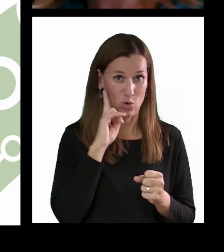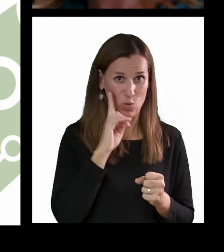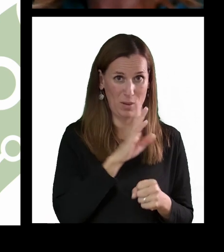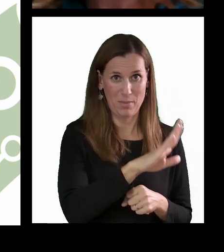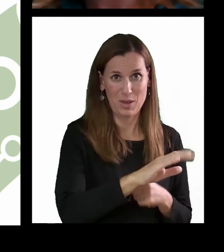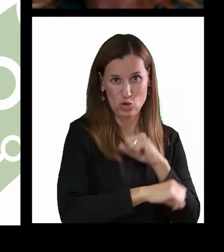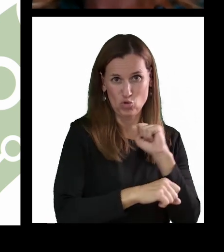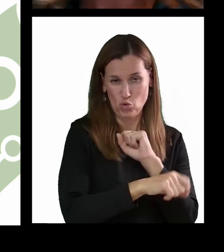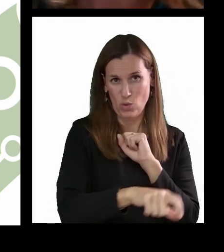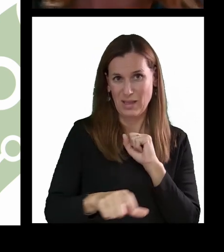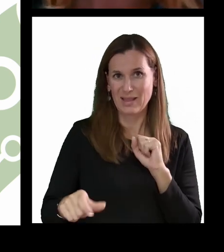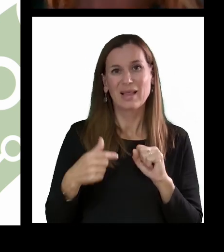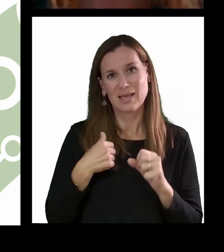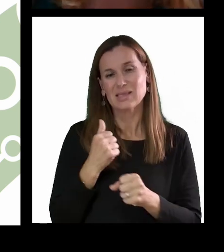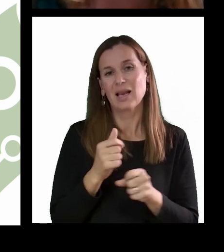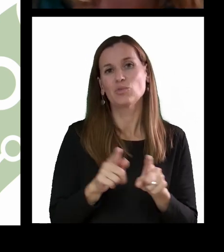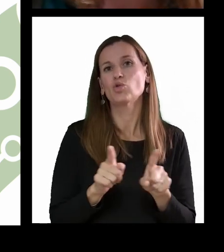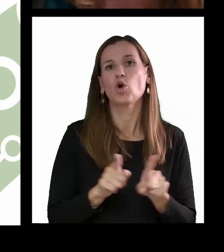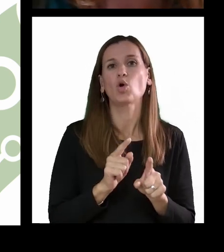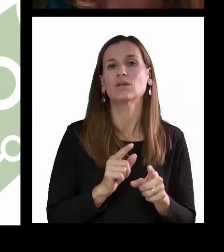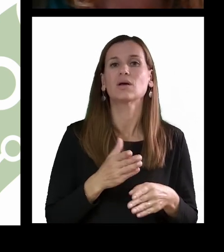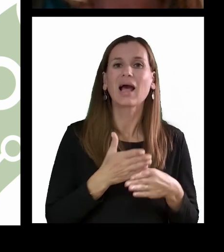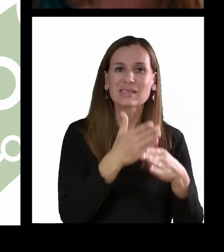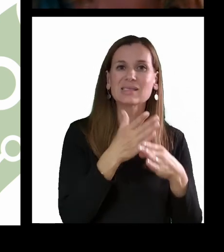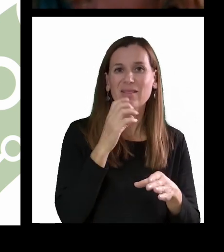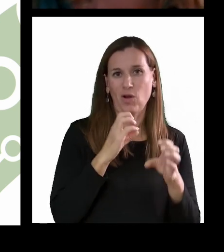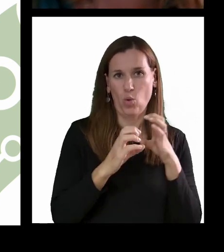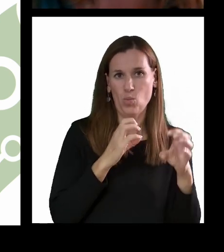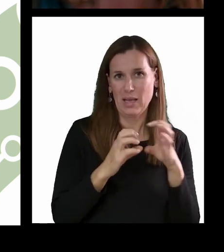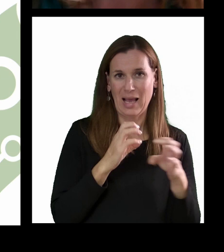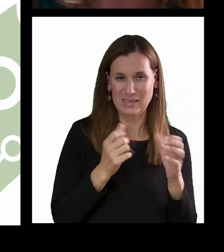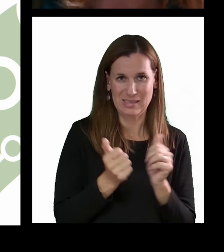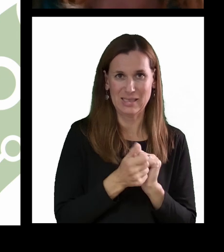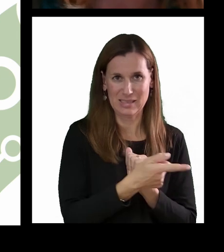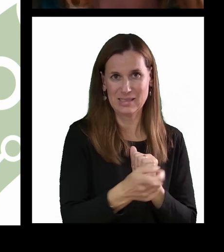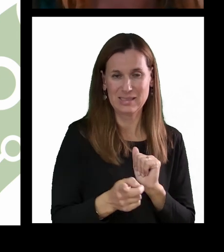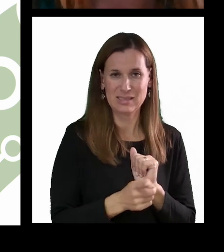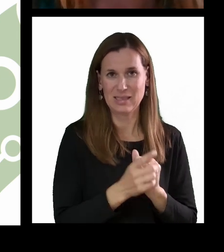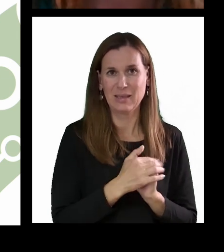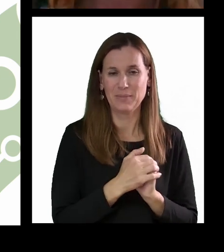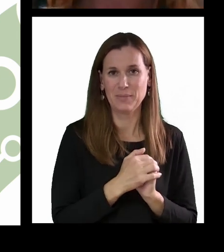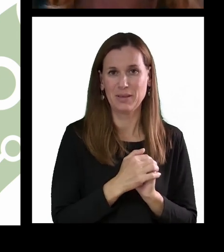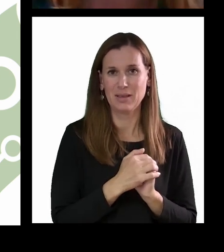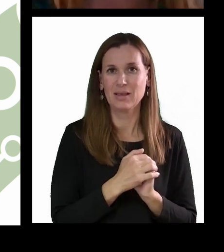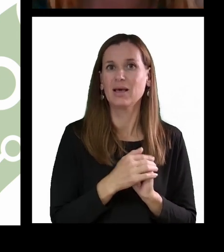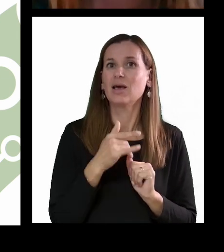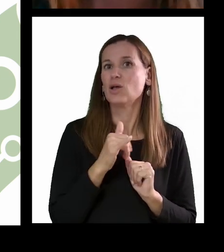communication assistant with them. As you can see, a self assessment tool has been created. We talk a lot about self